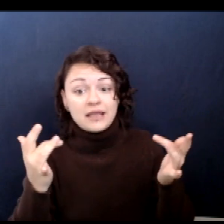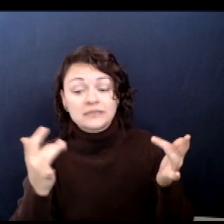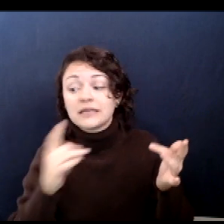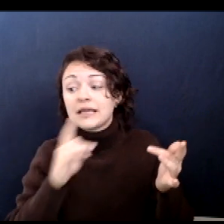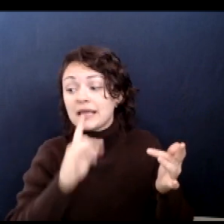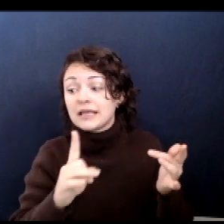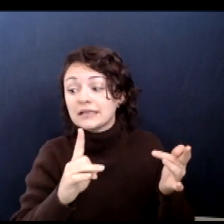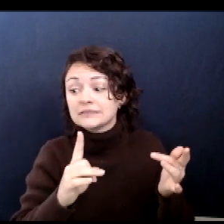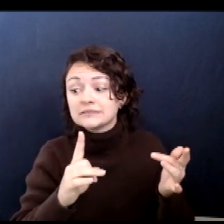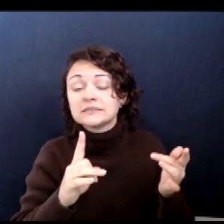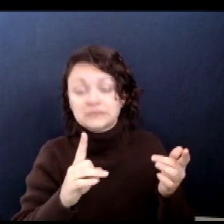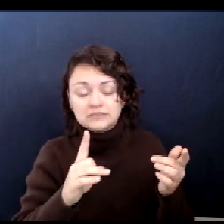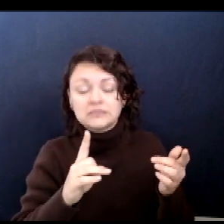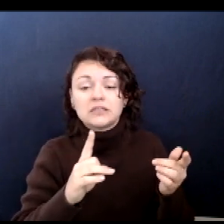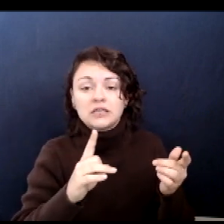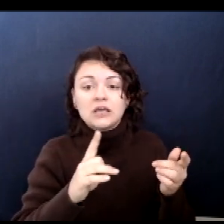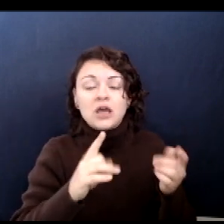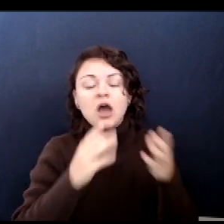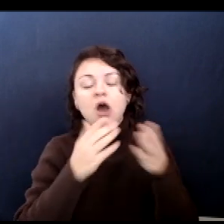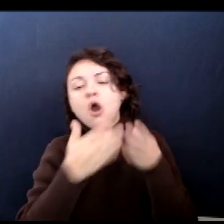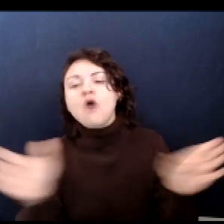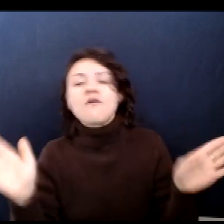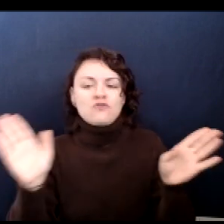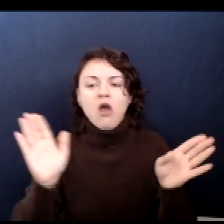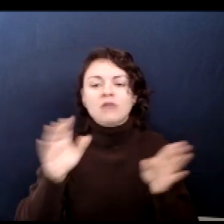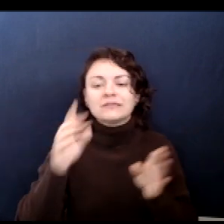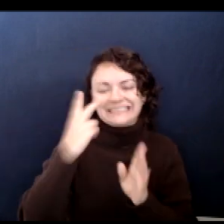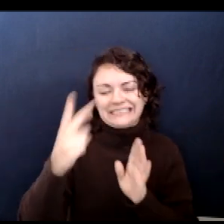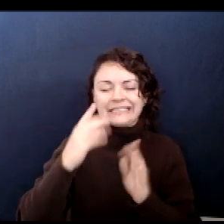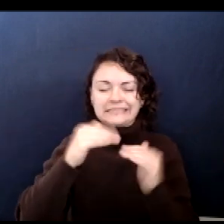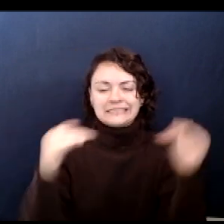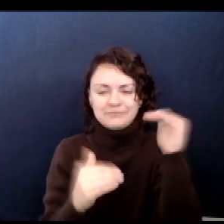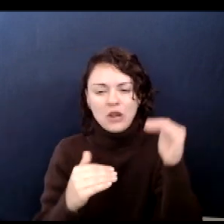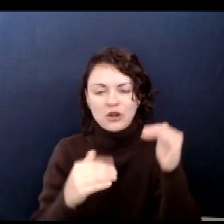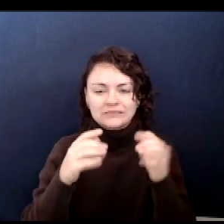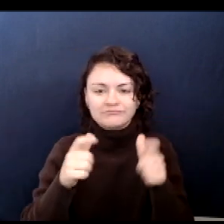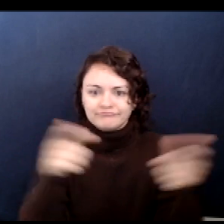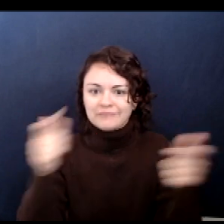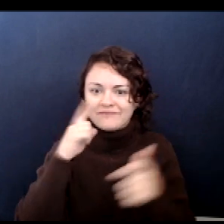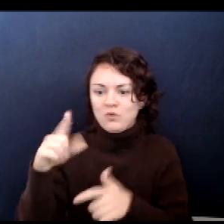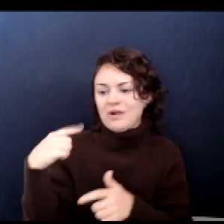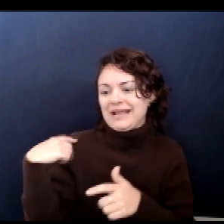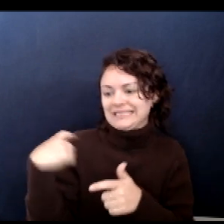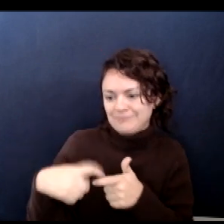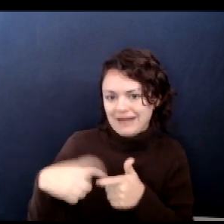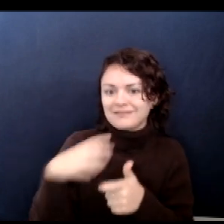Overall, you can see that the disparities are quite large for the Hispanic Latino population here,